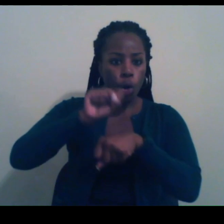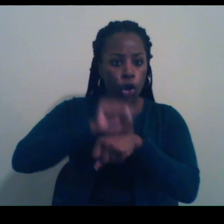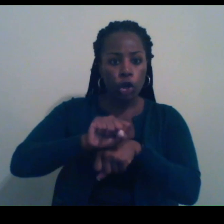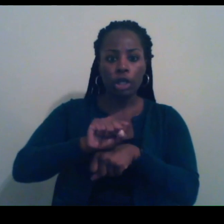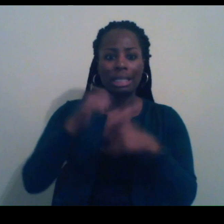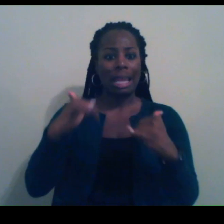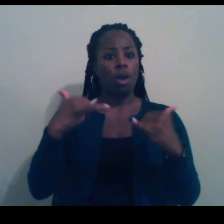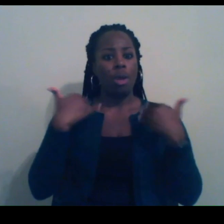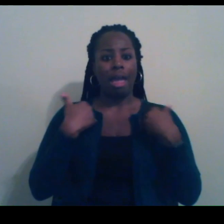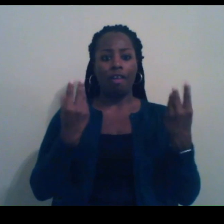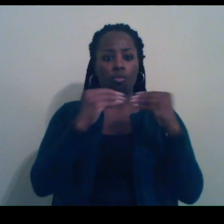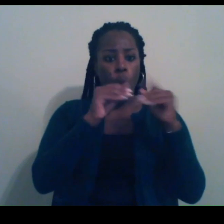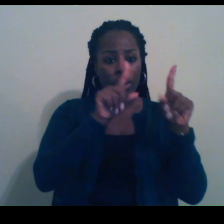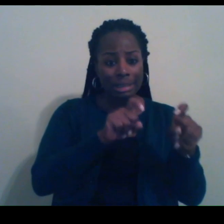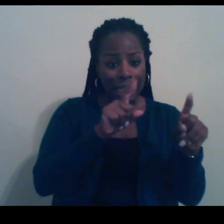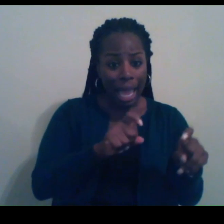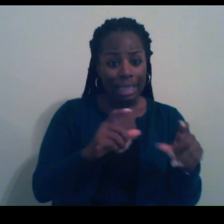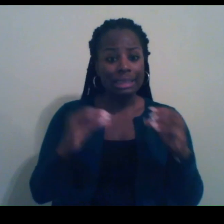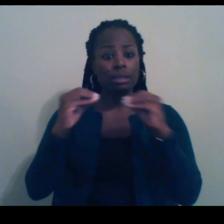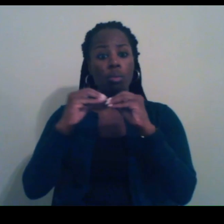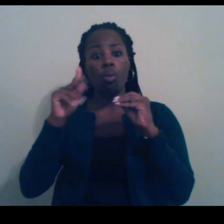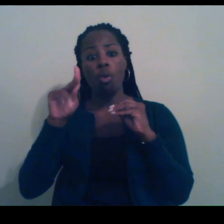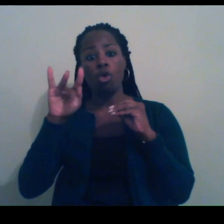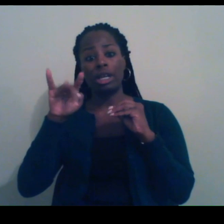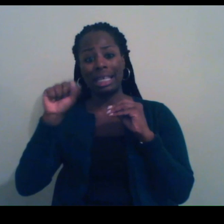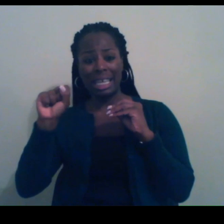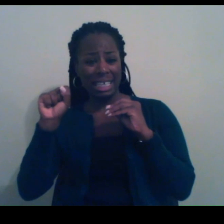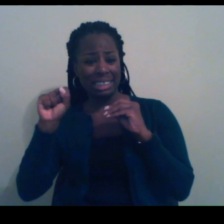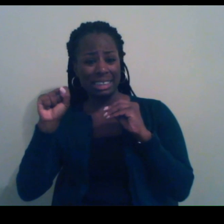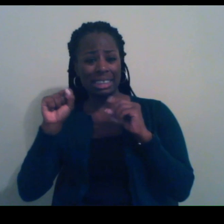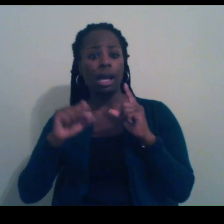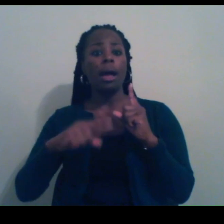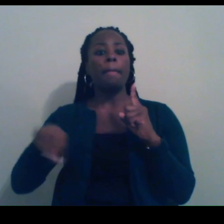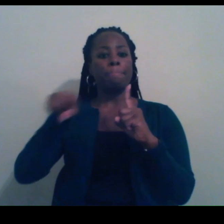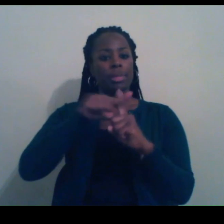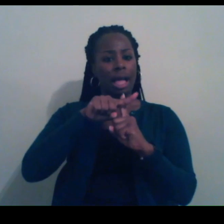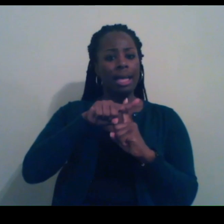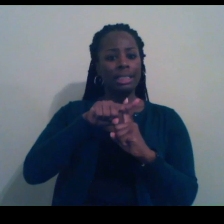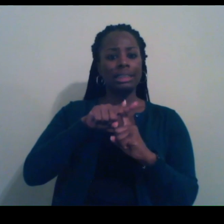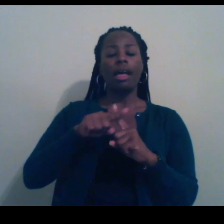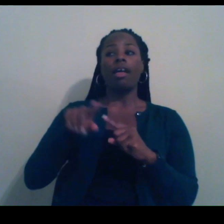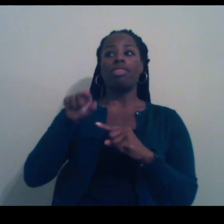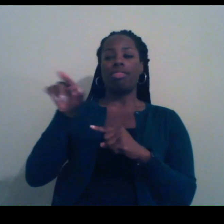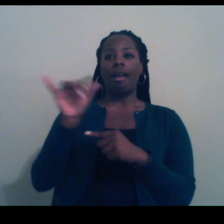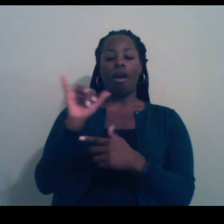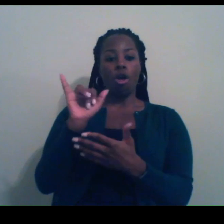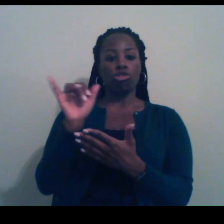multiple tests and also authorizing local testing which which will now make